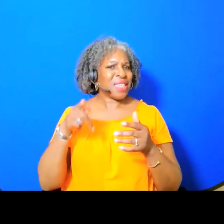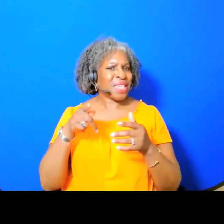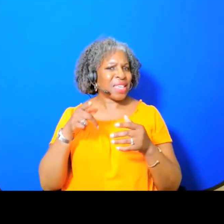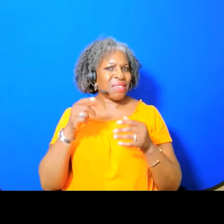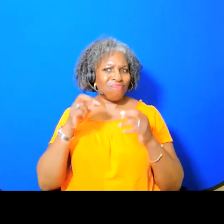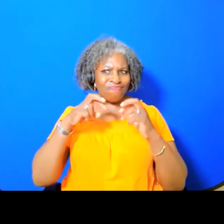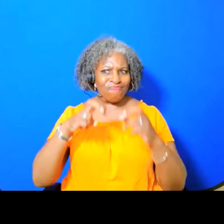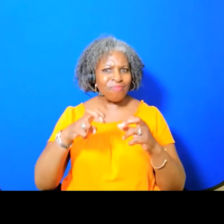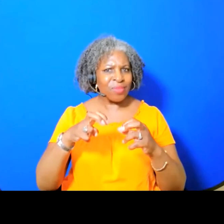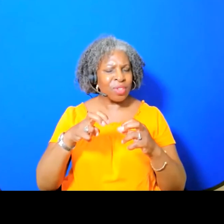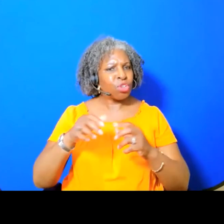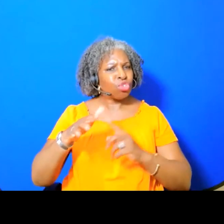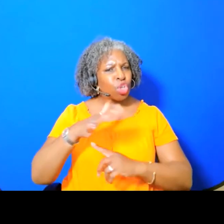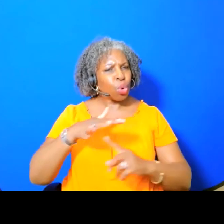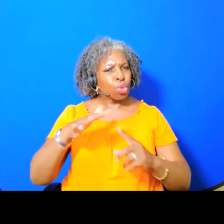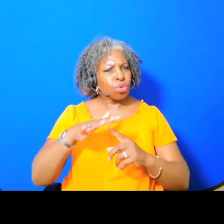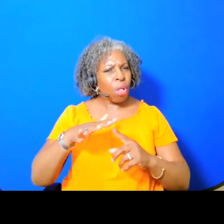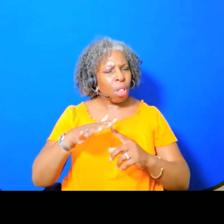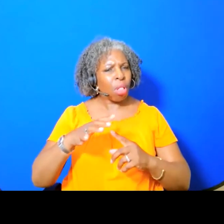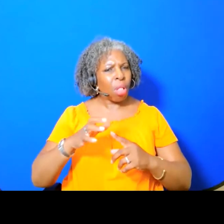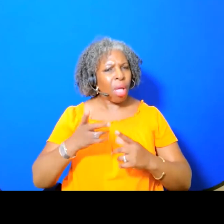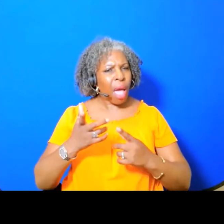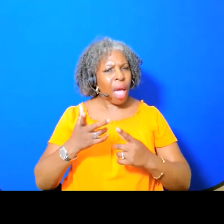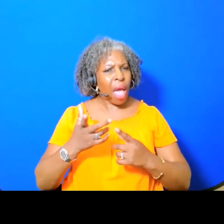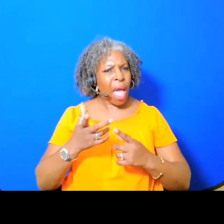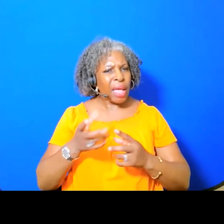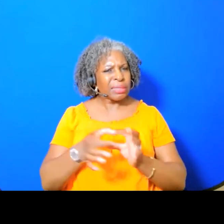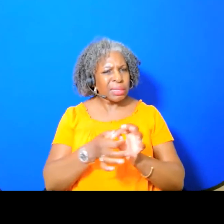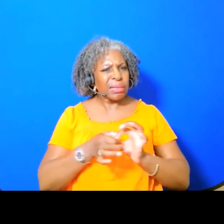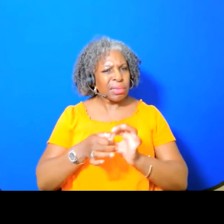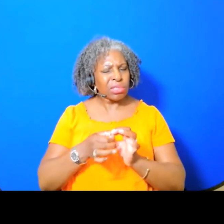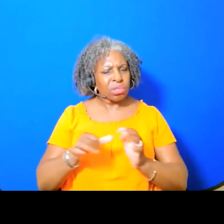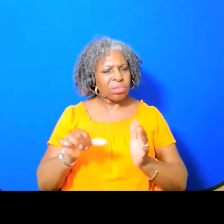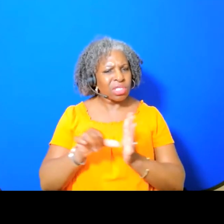permanent installations and functional sculptures which provide a framework